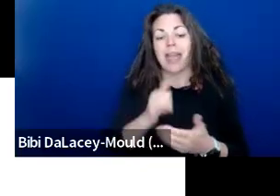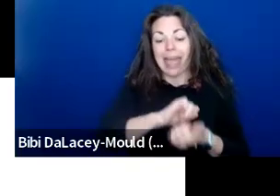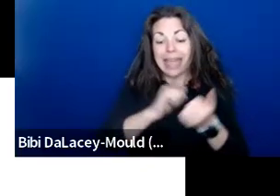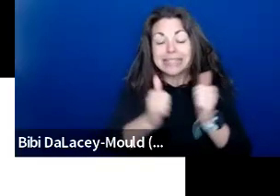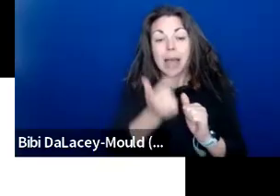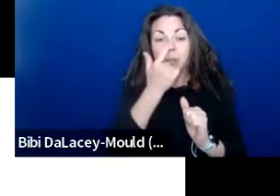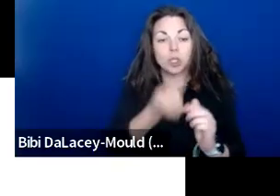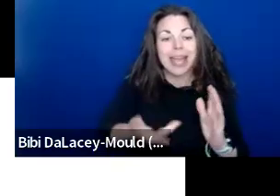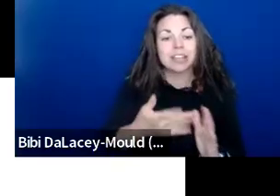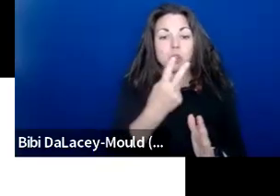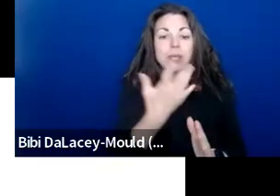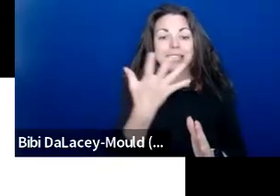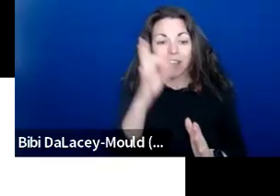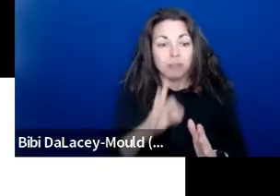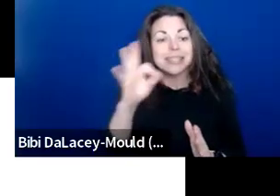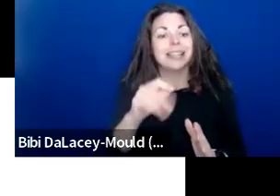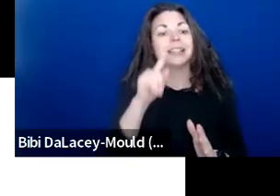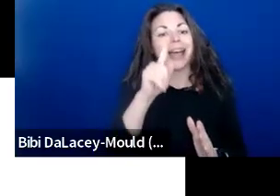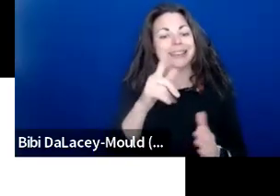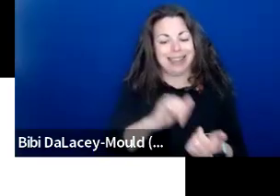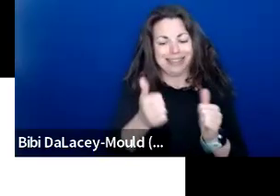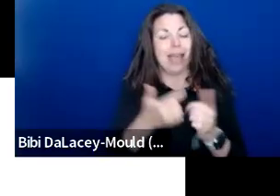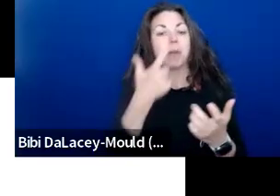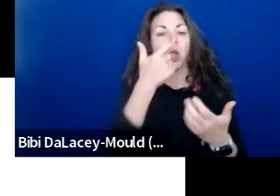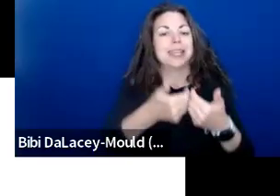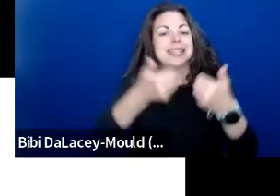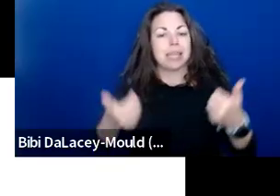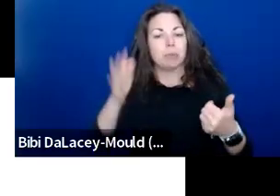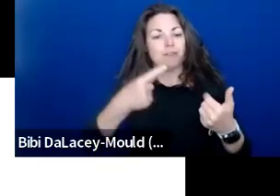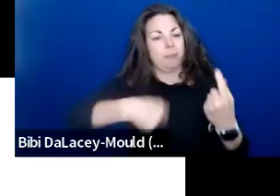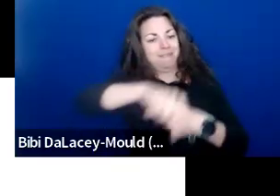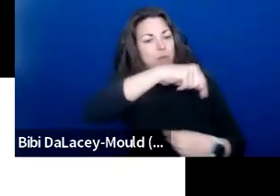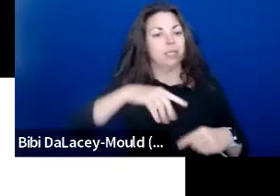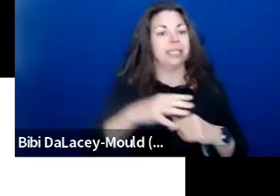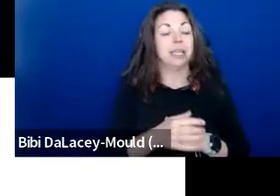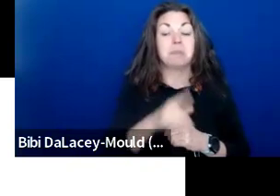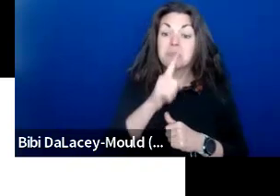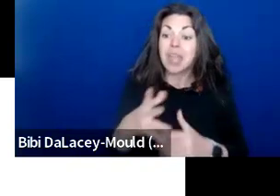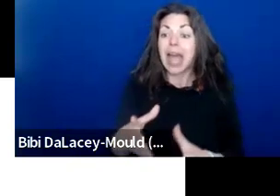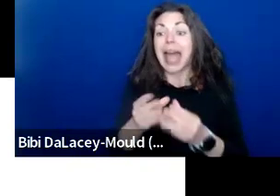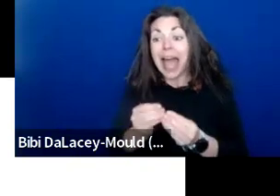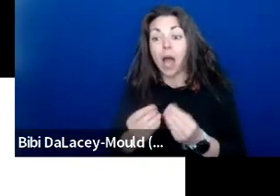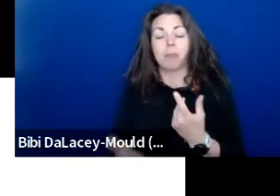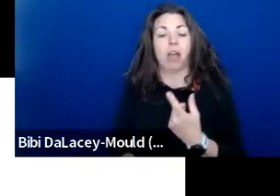an exam in a separate room. This did, at least initially, help me to finish my second year of university,